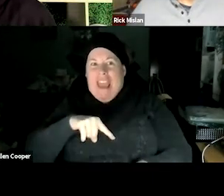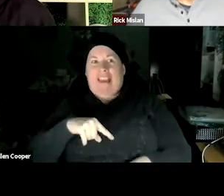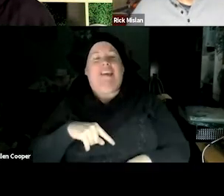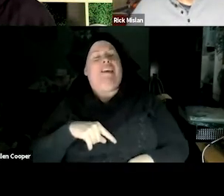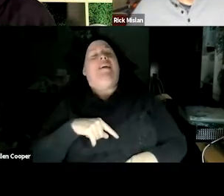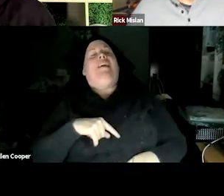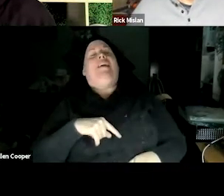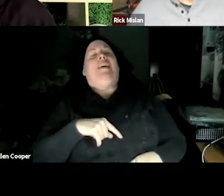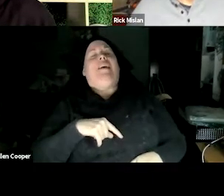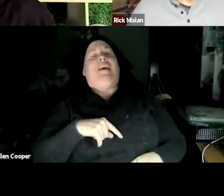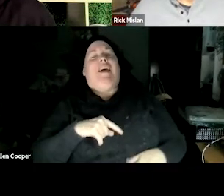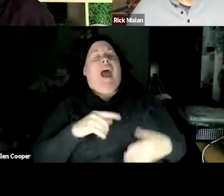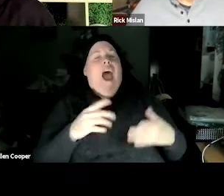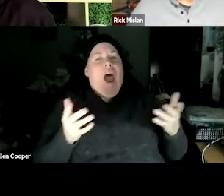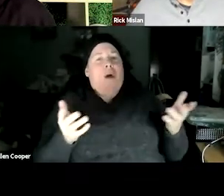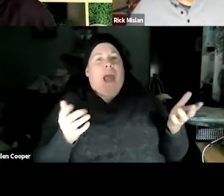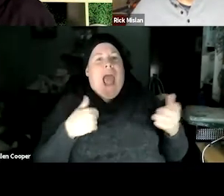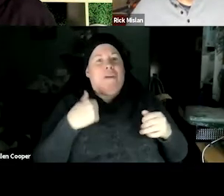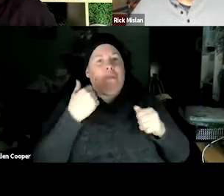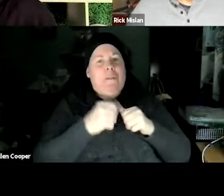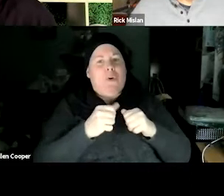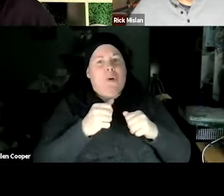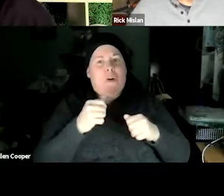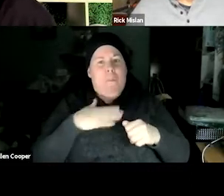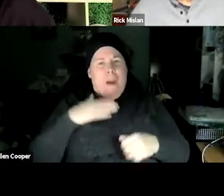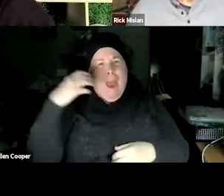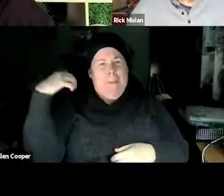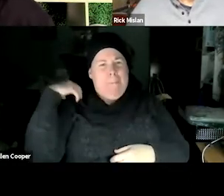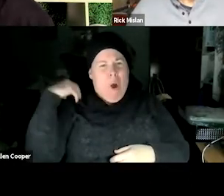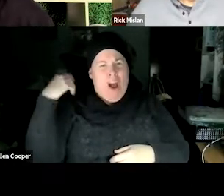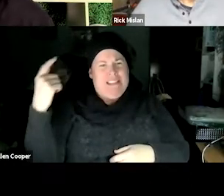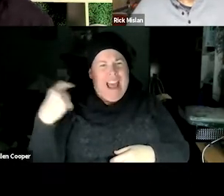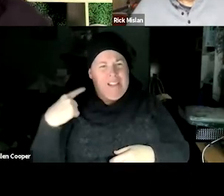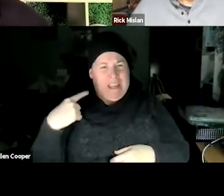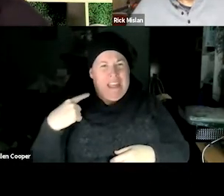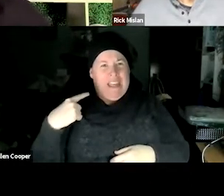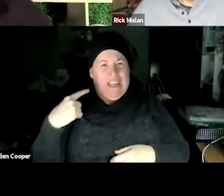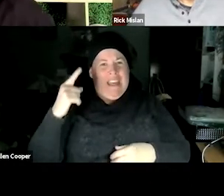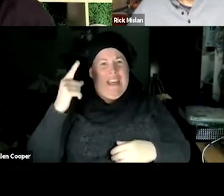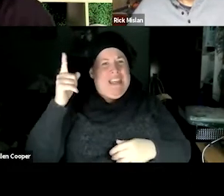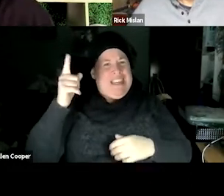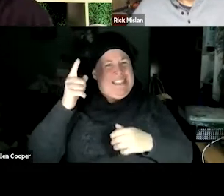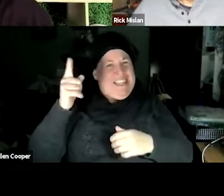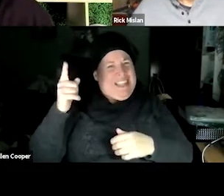CalebBarlow: You know, I remember at one point, my boss asked me, because it was a rather healthy budget item.